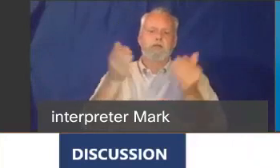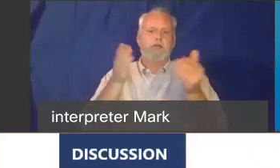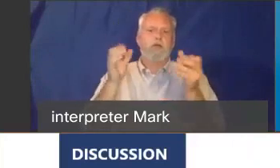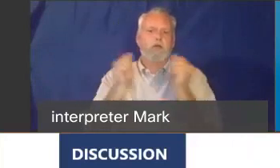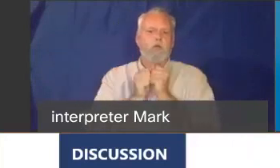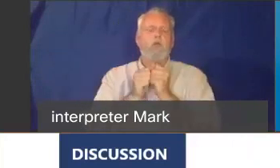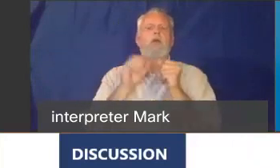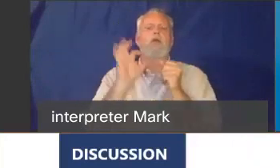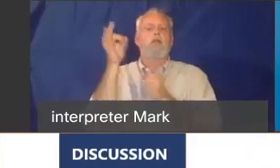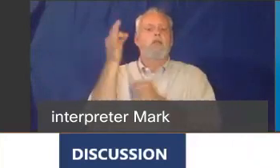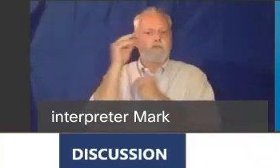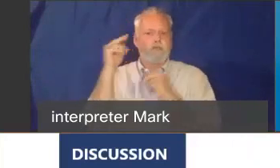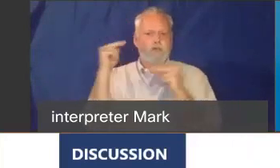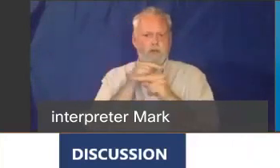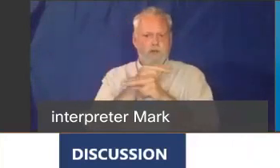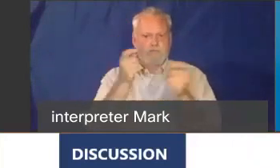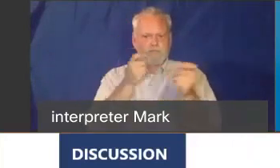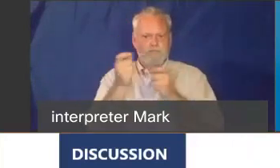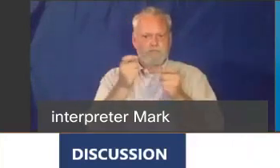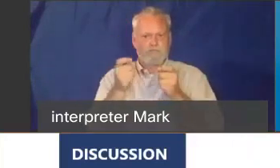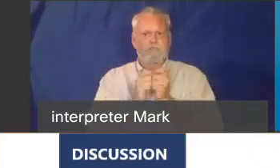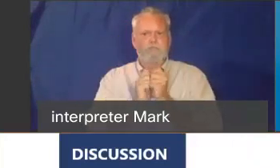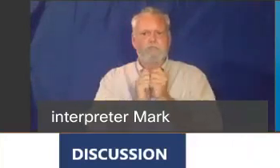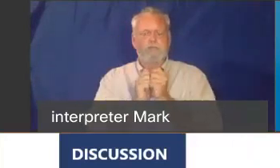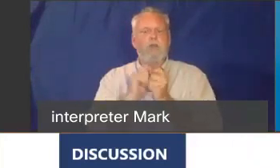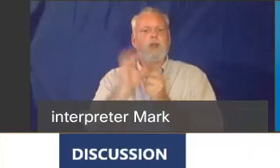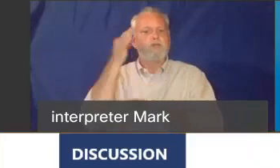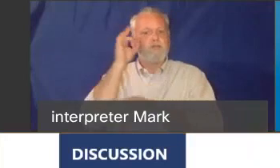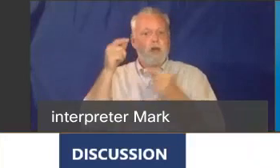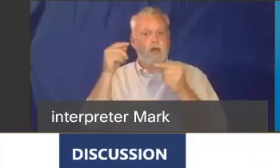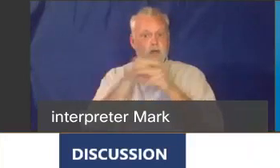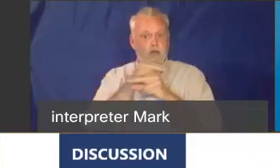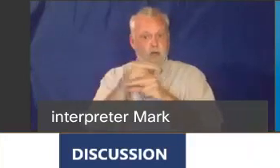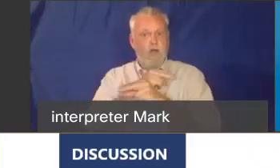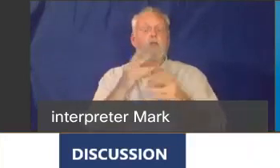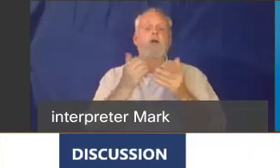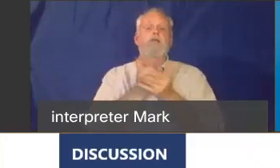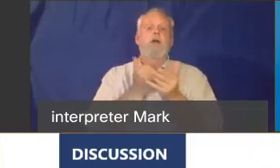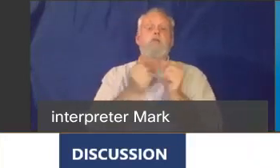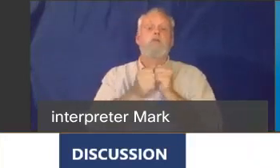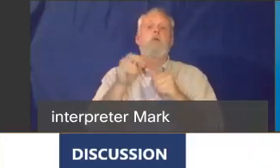Administration federal highways helps the national park service with our roadway rehabilitation projects.